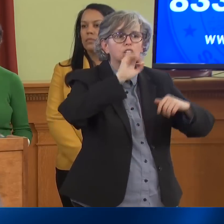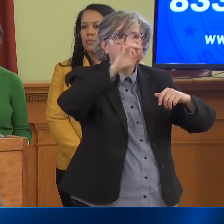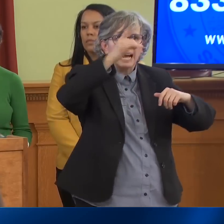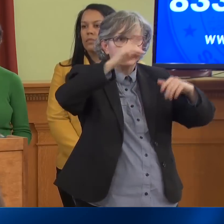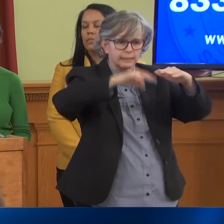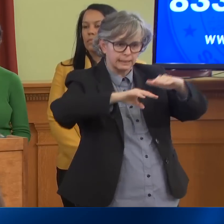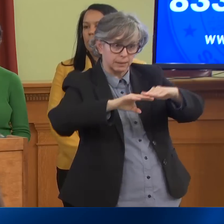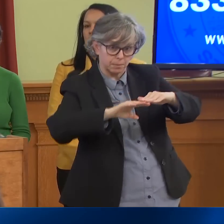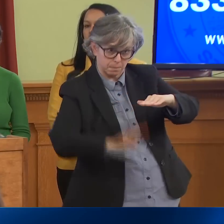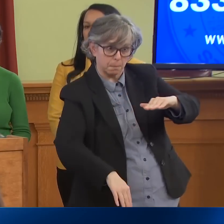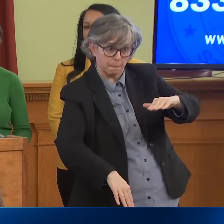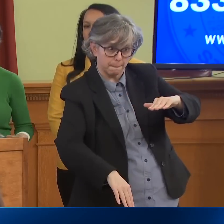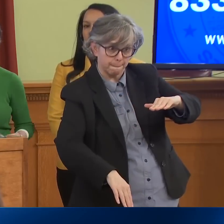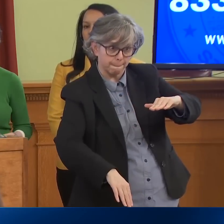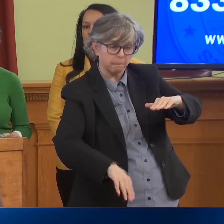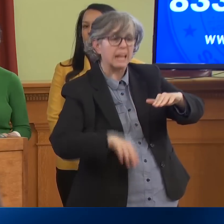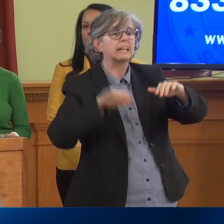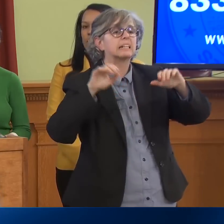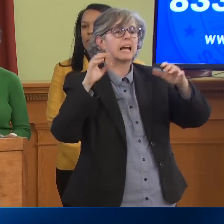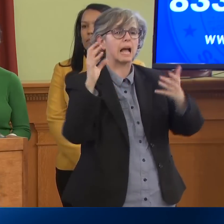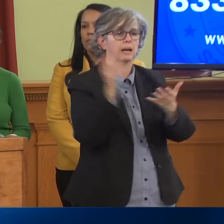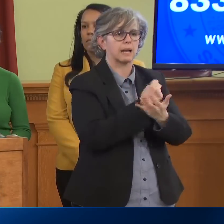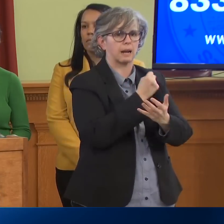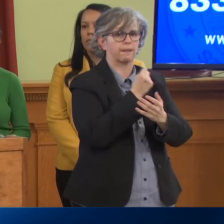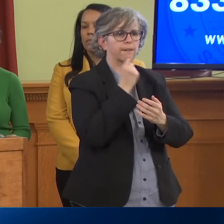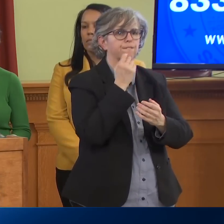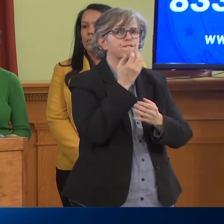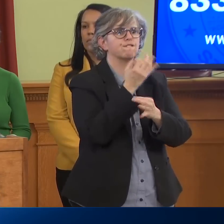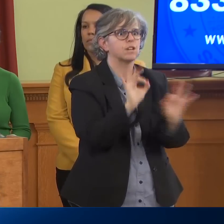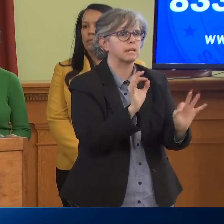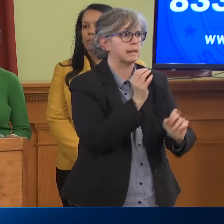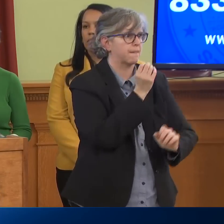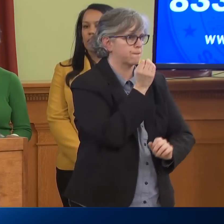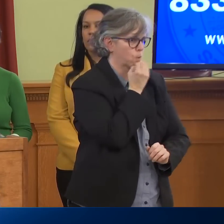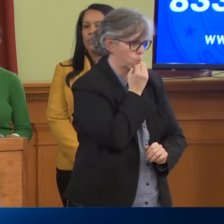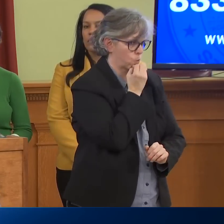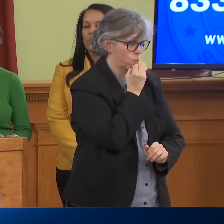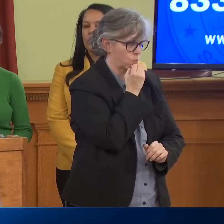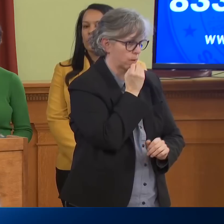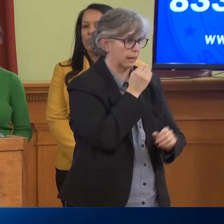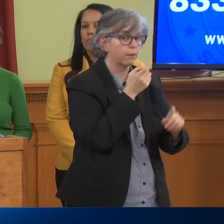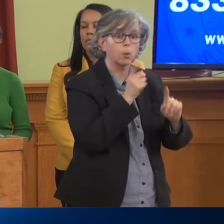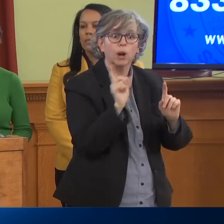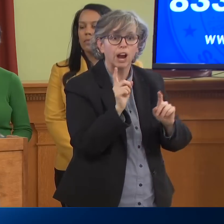GUIDELINES. THOSE WHICH PROVIDE THAT ANY CHILD 18 YEARS OF AGE